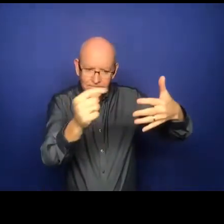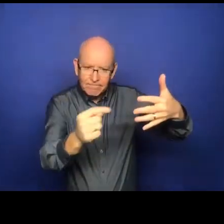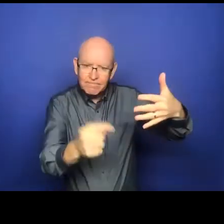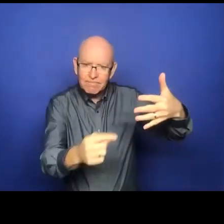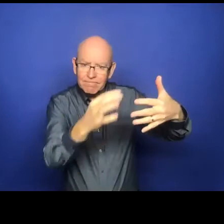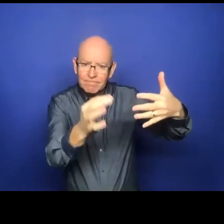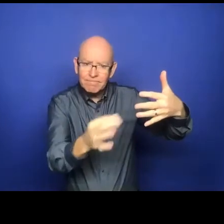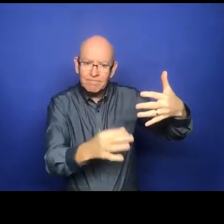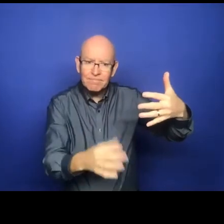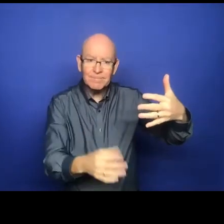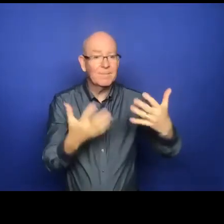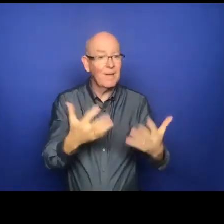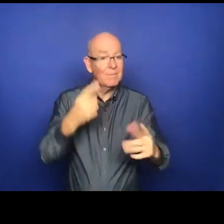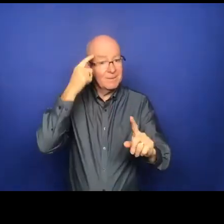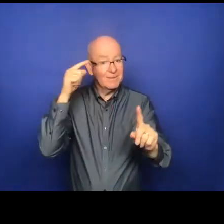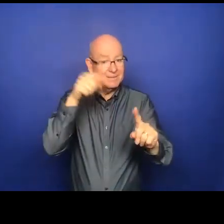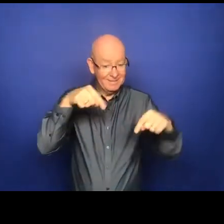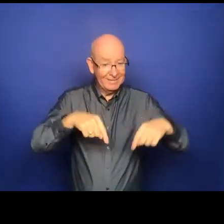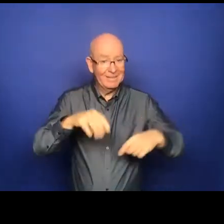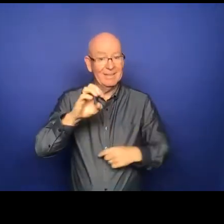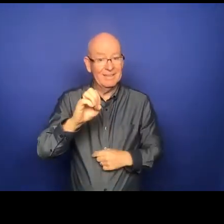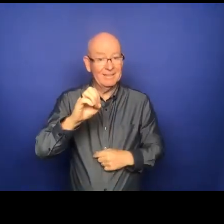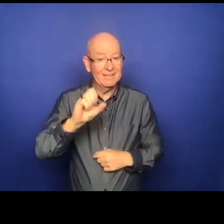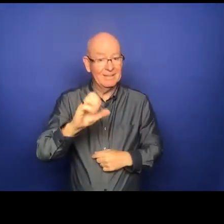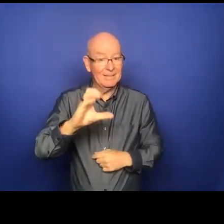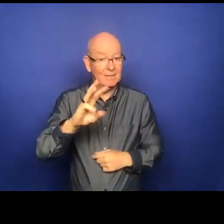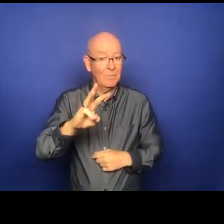language to guide the production and dissemination of quality